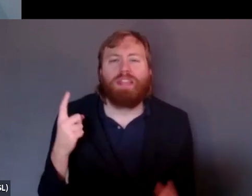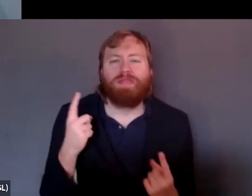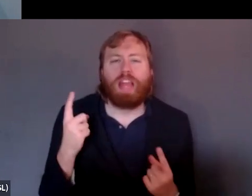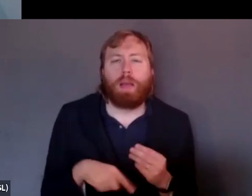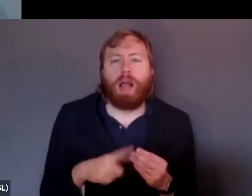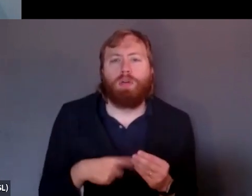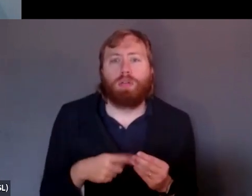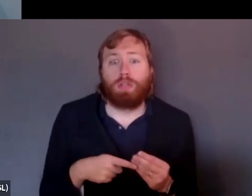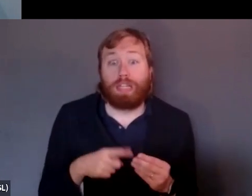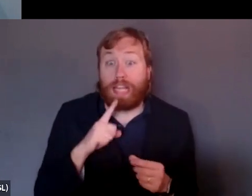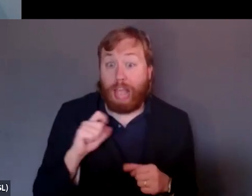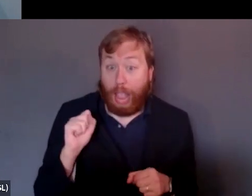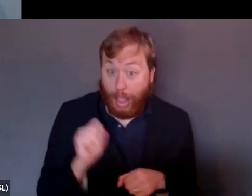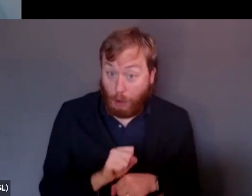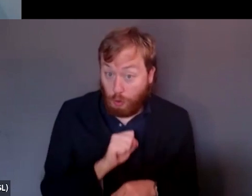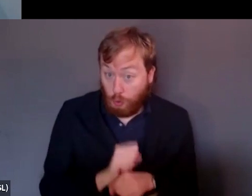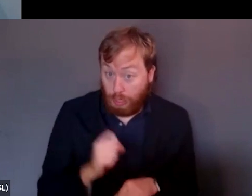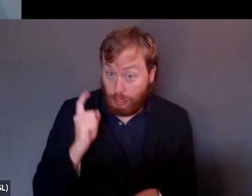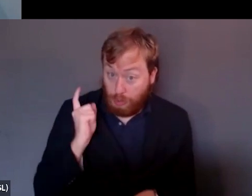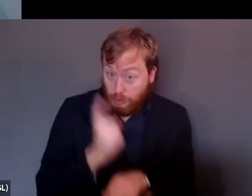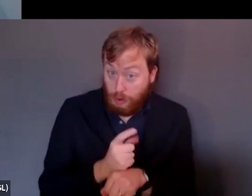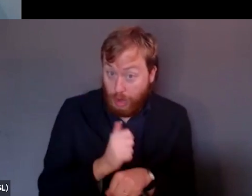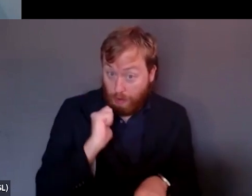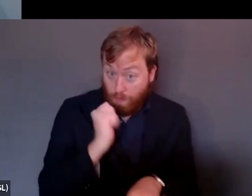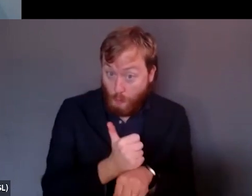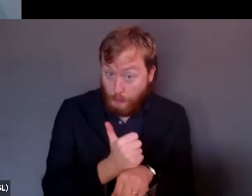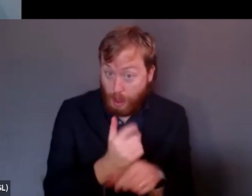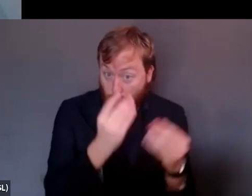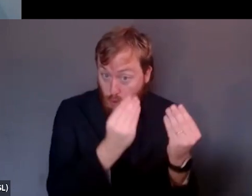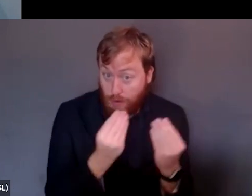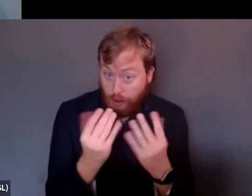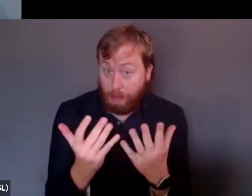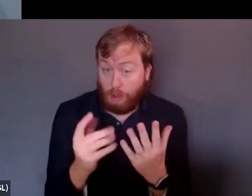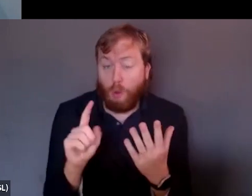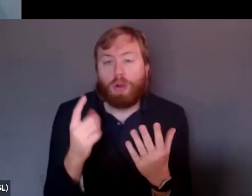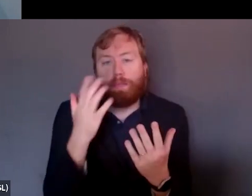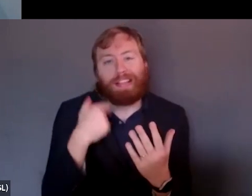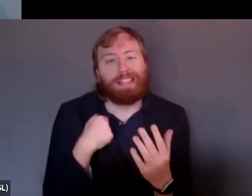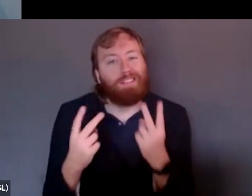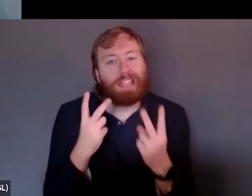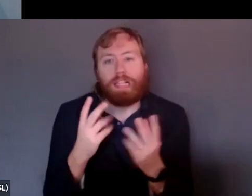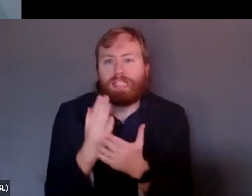is this actually the right format to convey the information? Only because I've seen some really complex maps